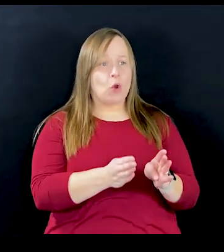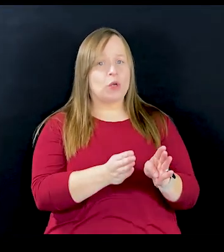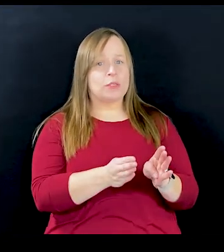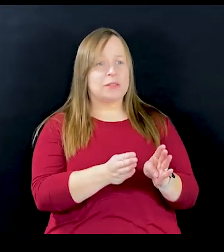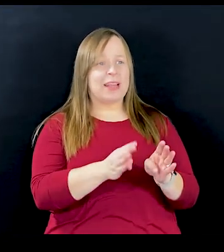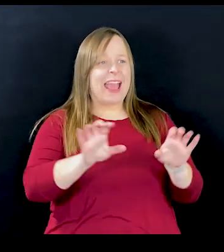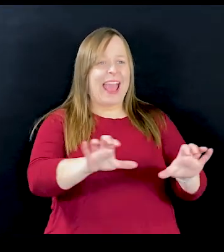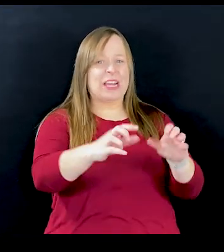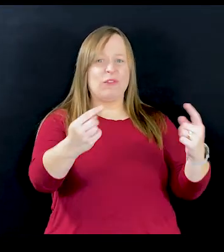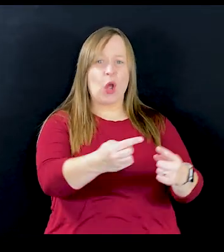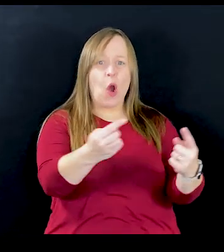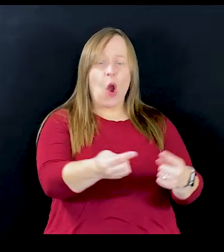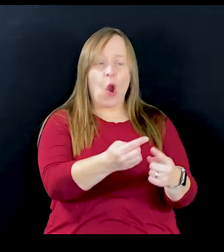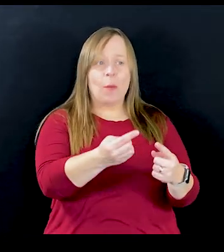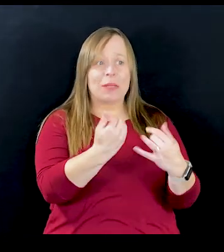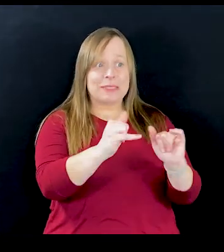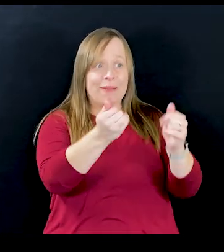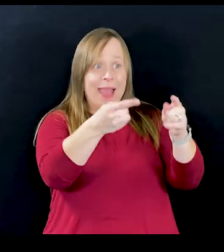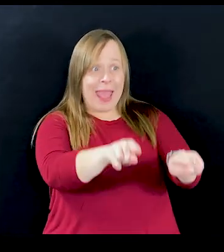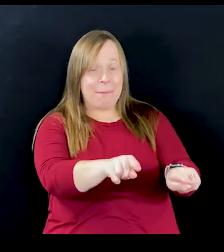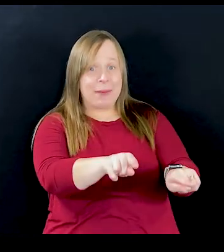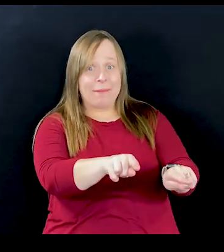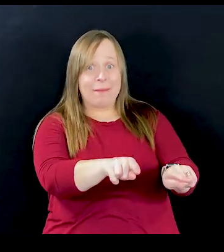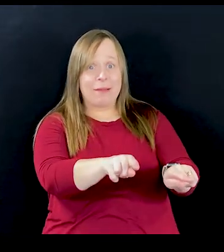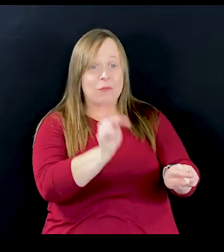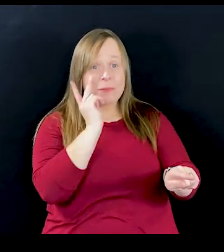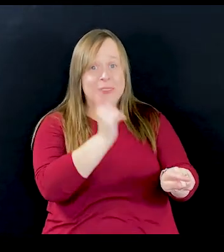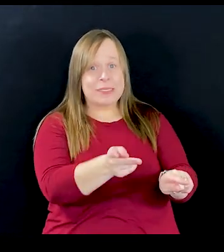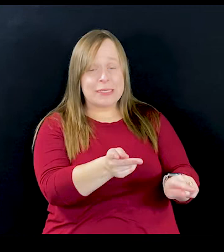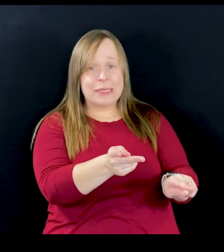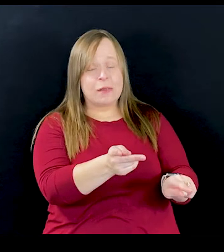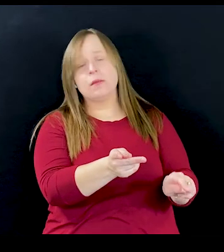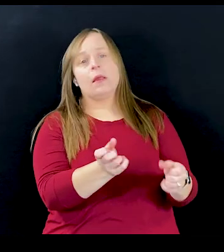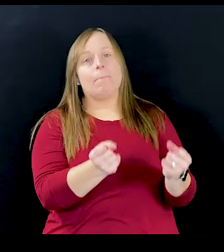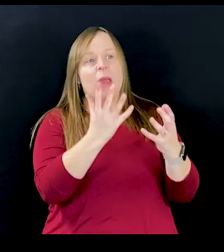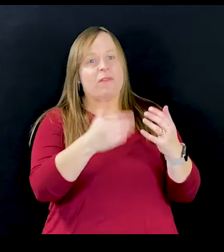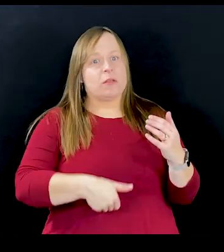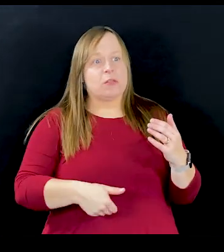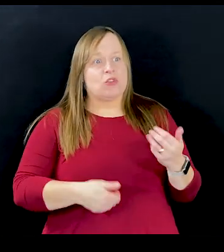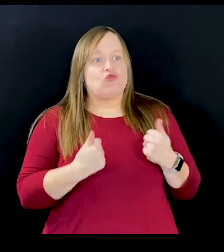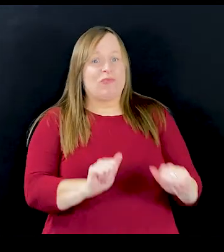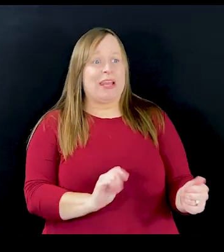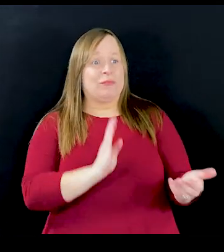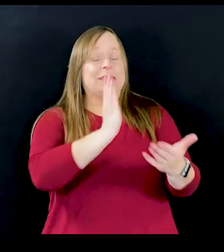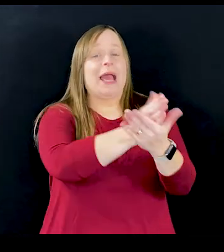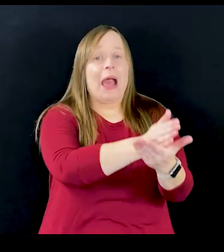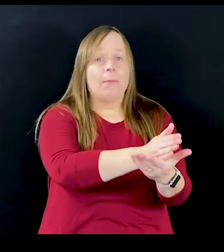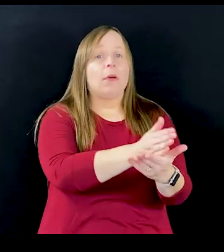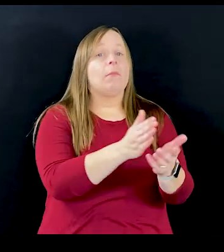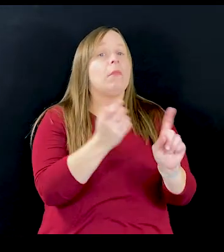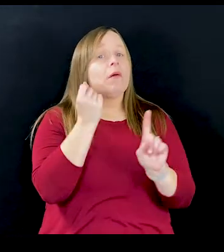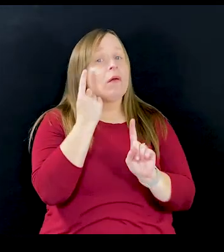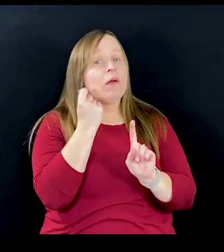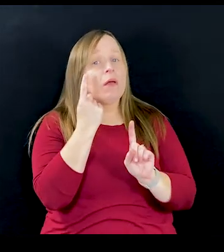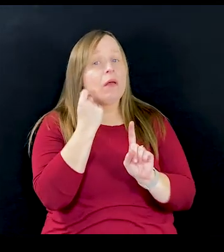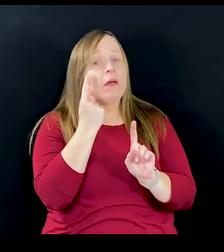is being actively harmed and it's still taking place, then I find that a lot of us would be compelled to try and stop that, but also we've